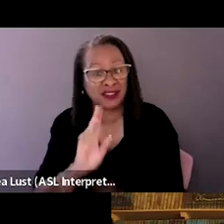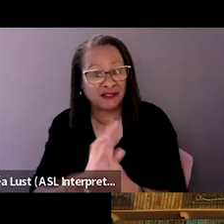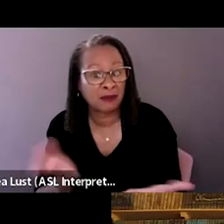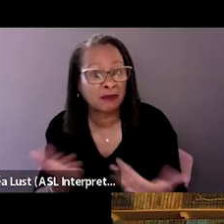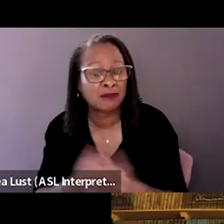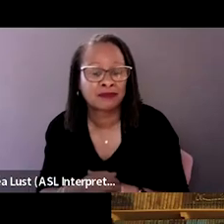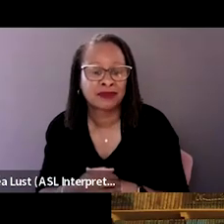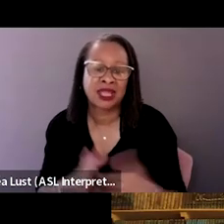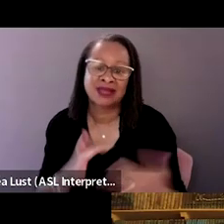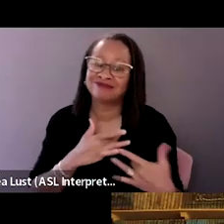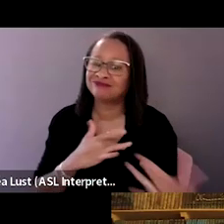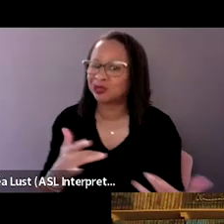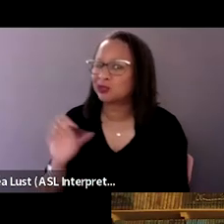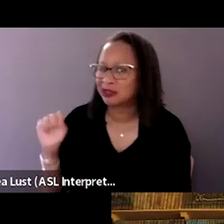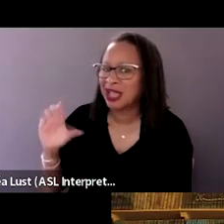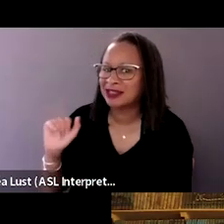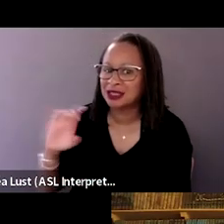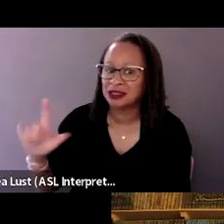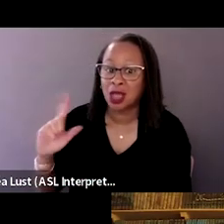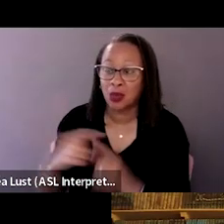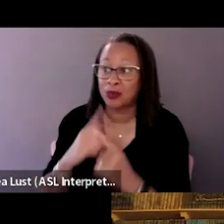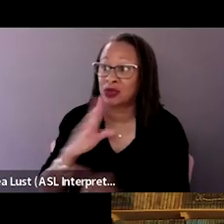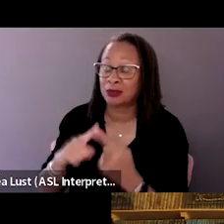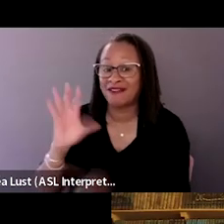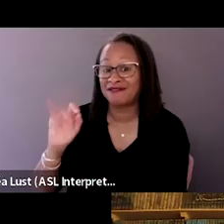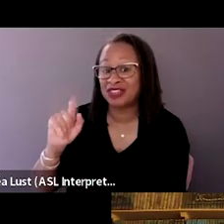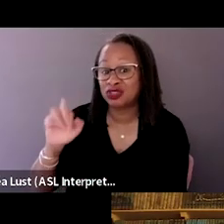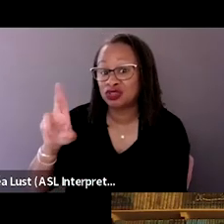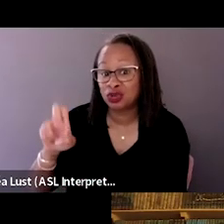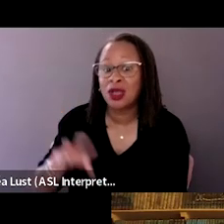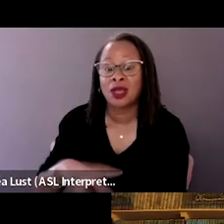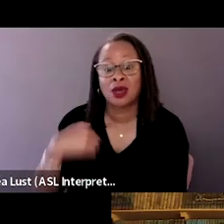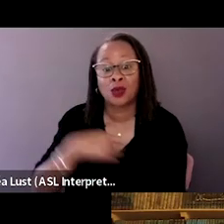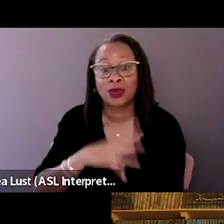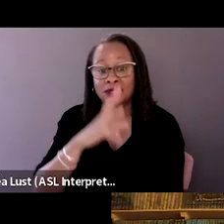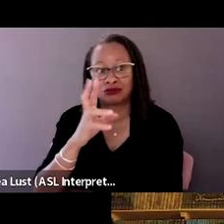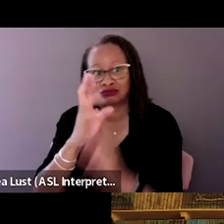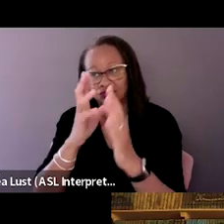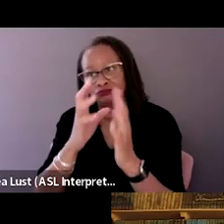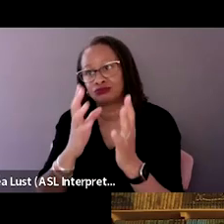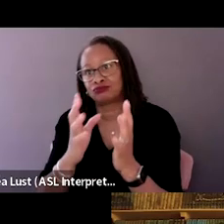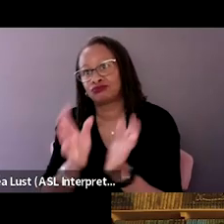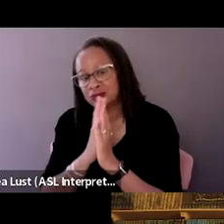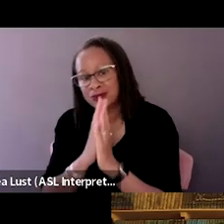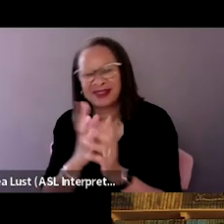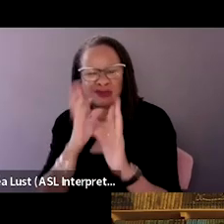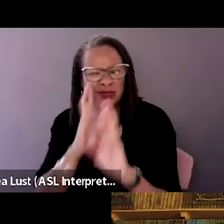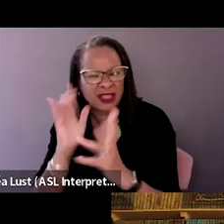Usually yes. Usually when it comes to the feature we respect because it's more for us in co-production, we co-produce.